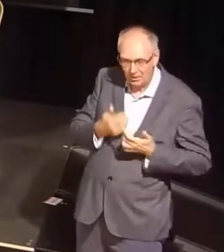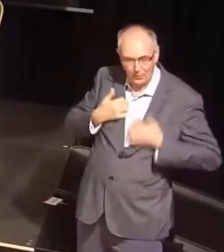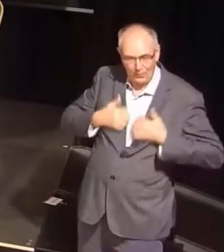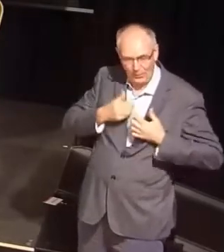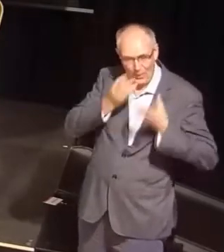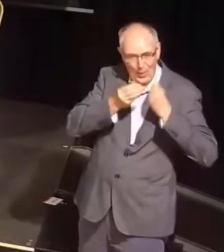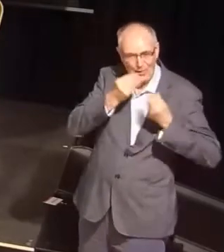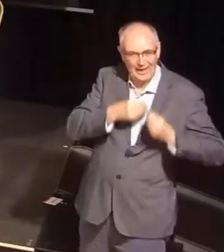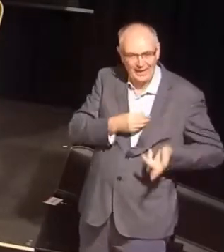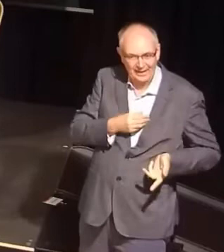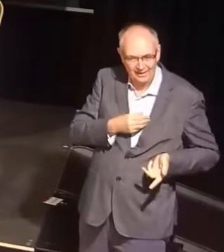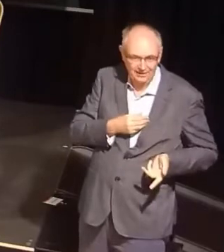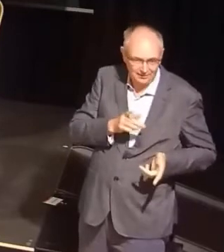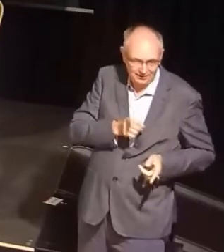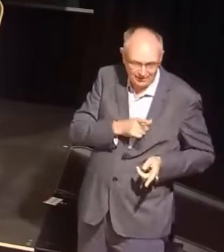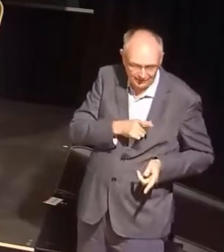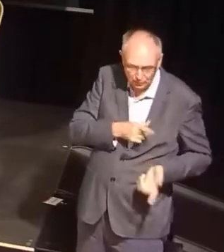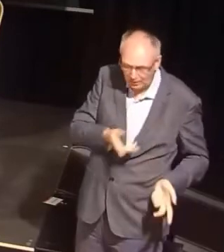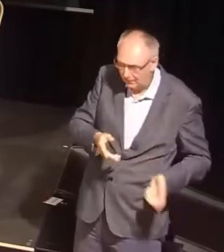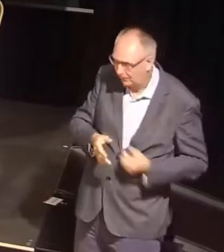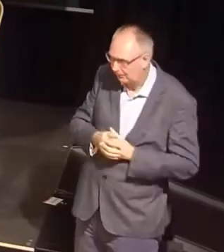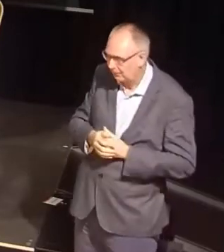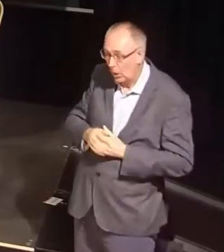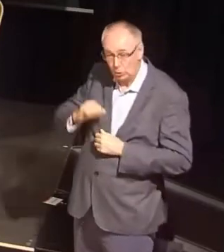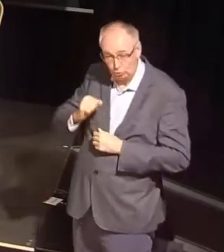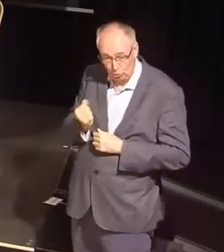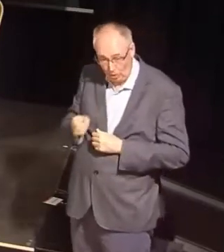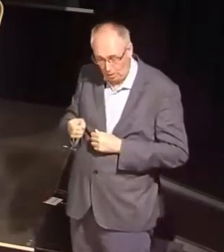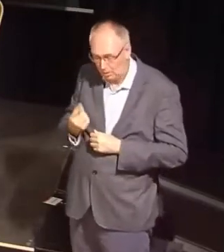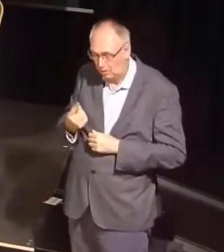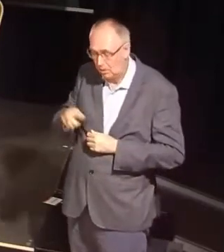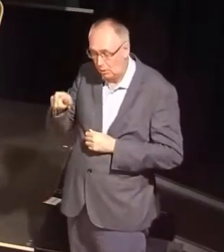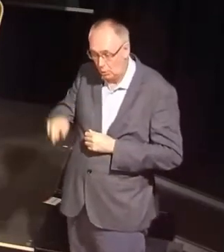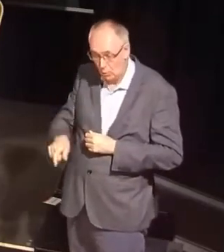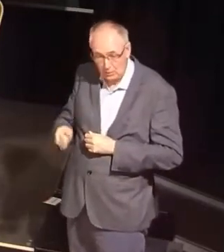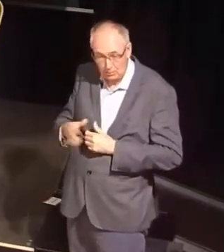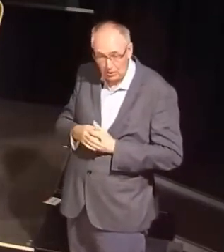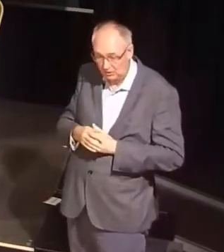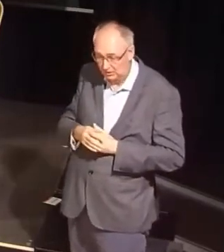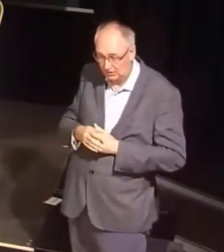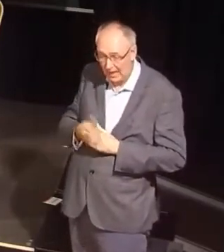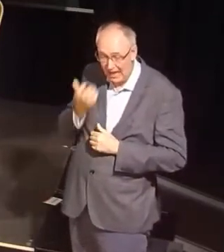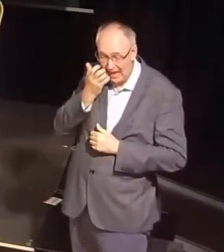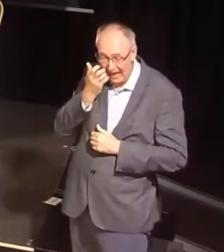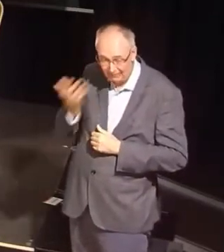While we were in Scotland we had one resident that would come back to us every single day we were there.